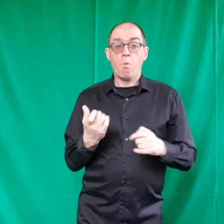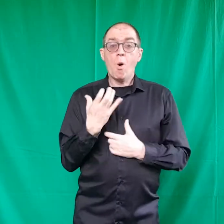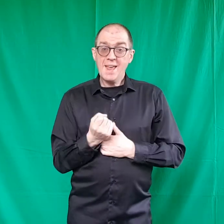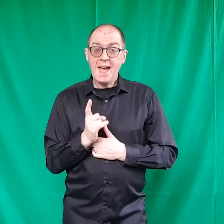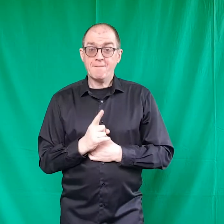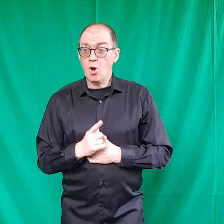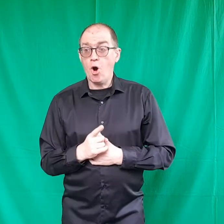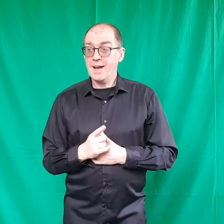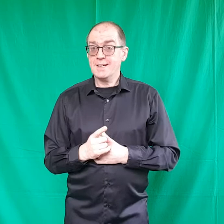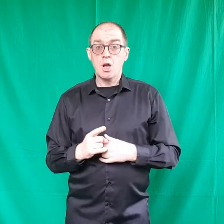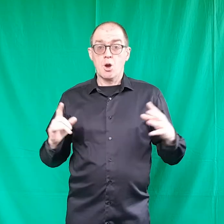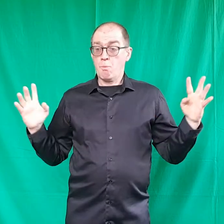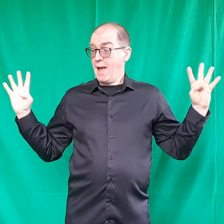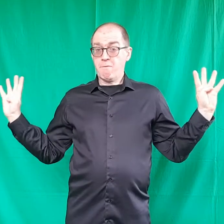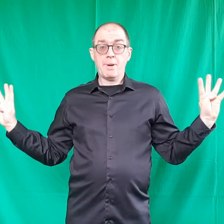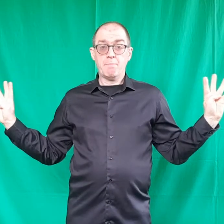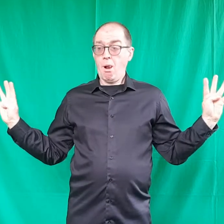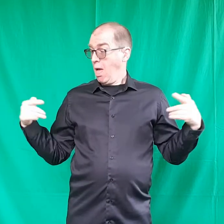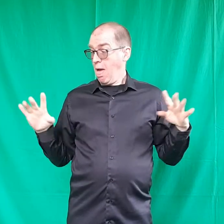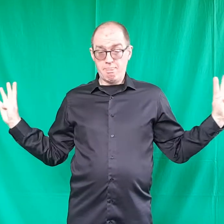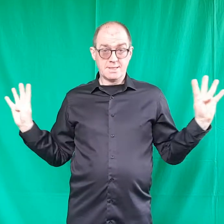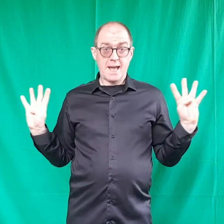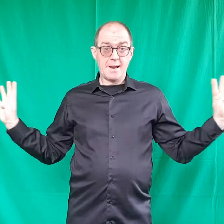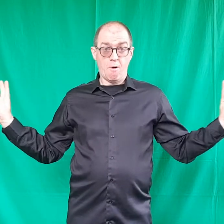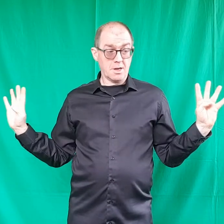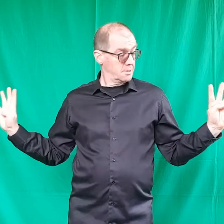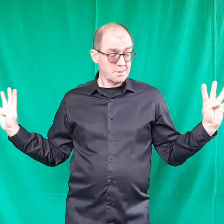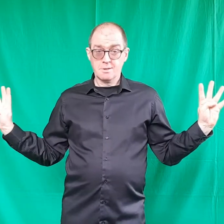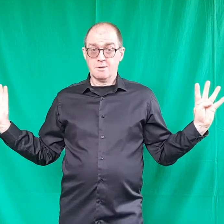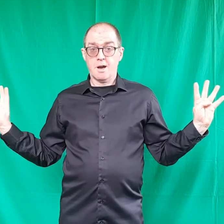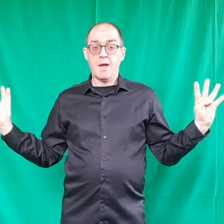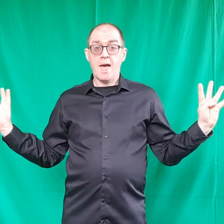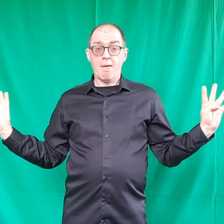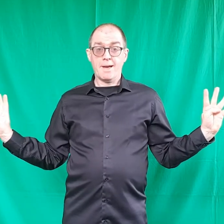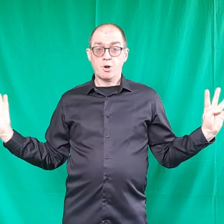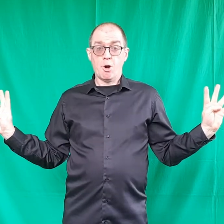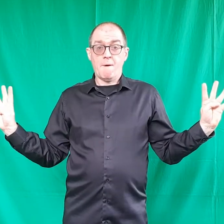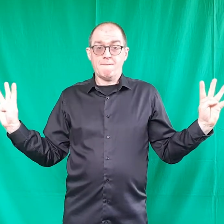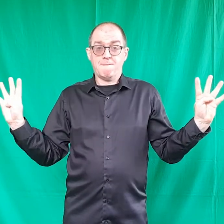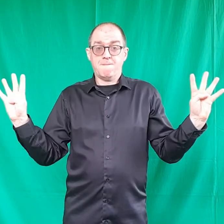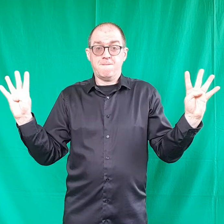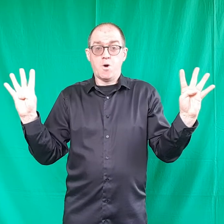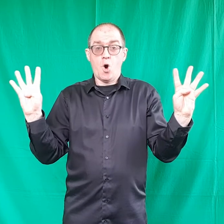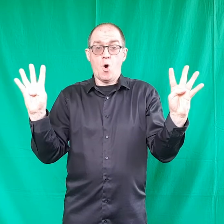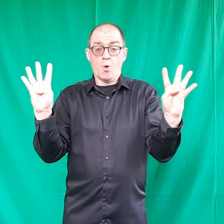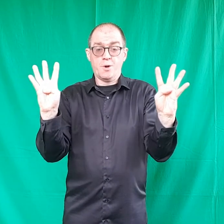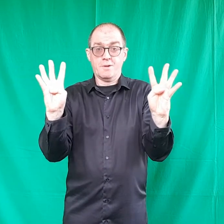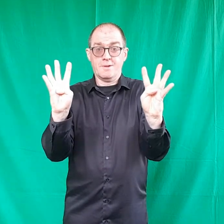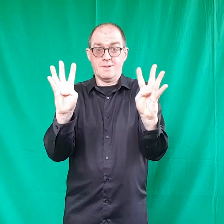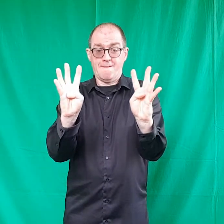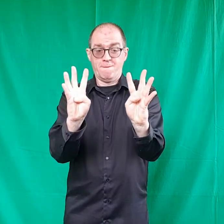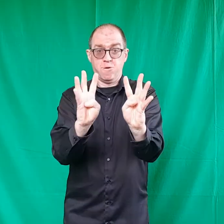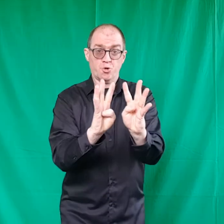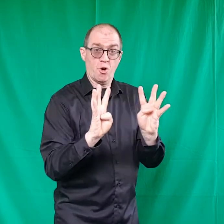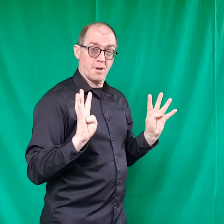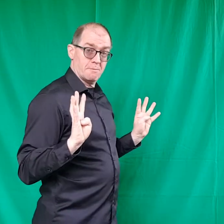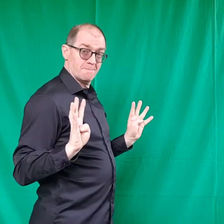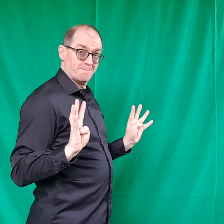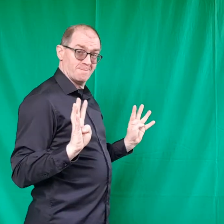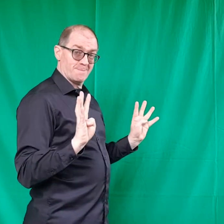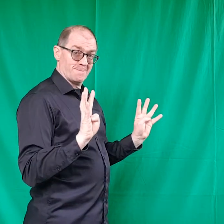What we have got is we have people at the side of us and they come forward in front of you,